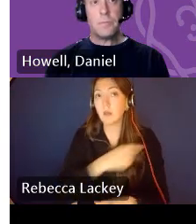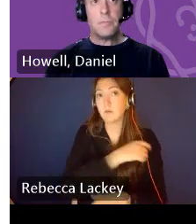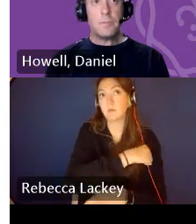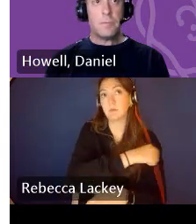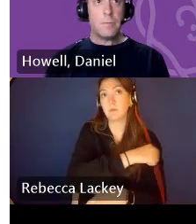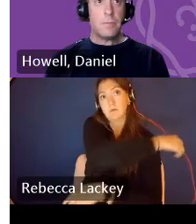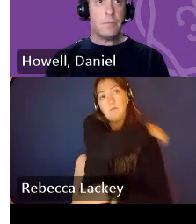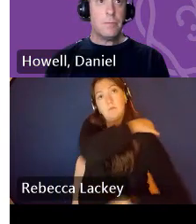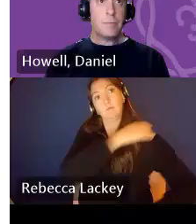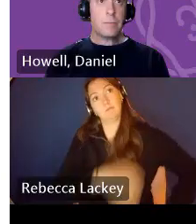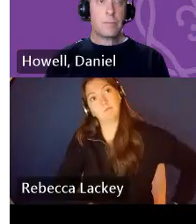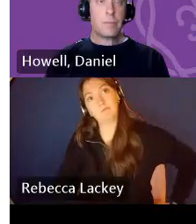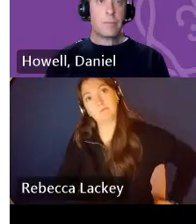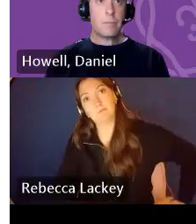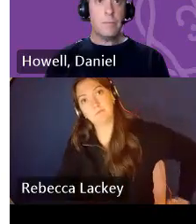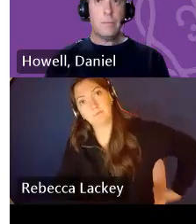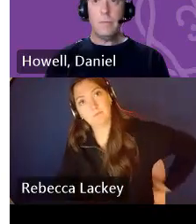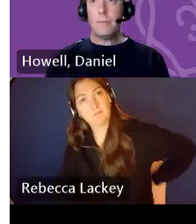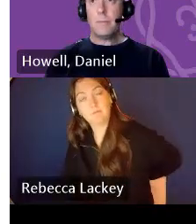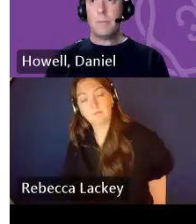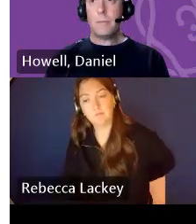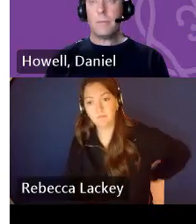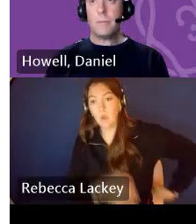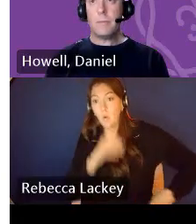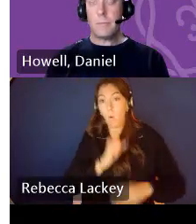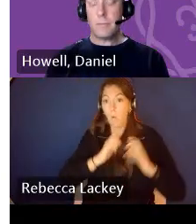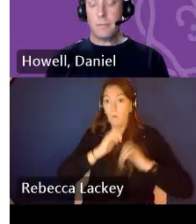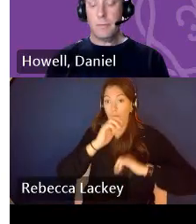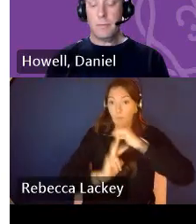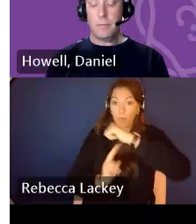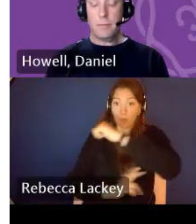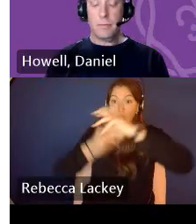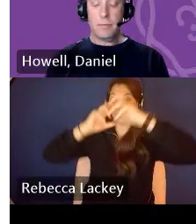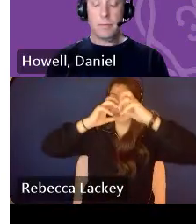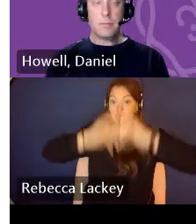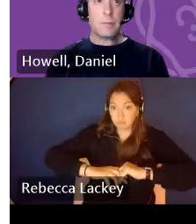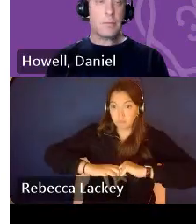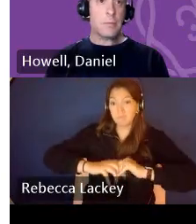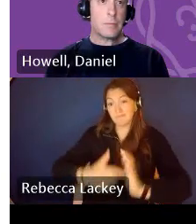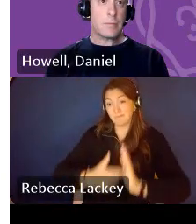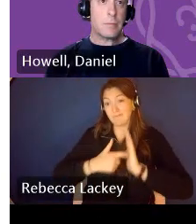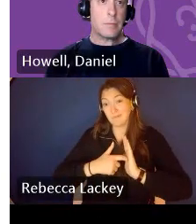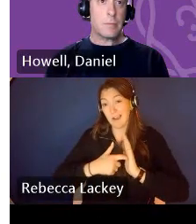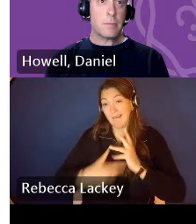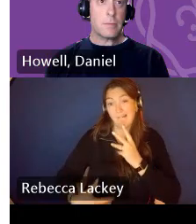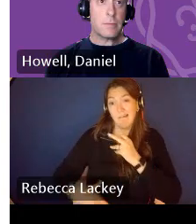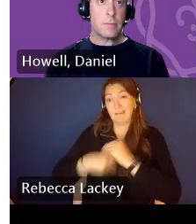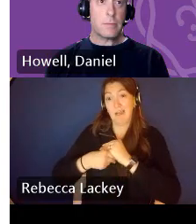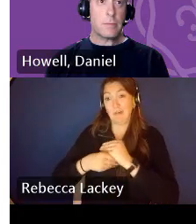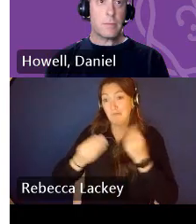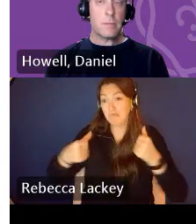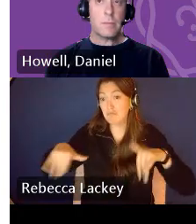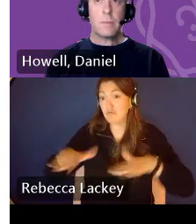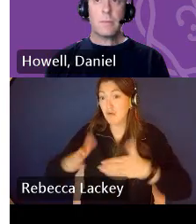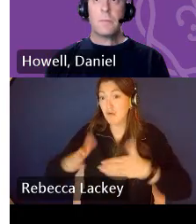um re tearing out the old bridge sometimes can require additional property rights beyond just